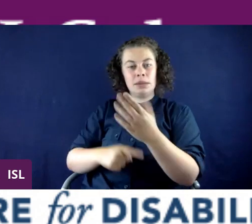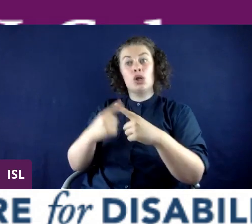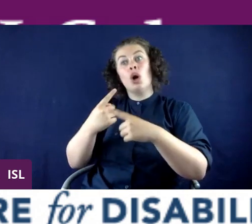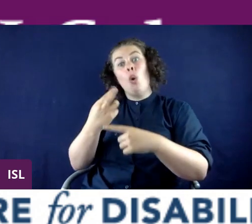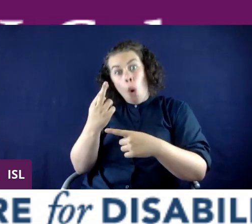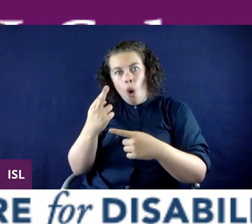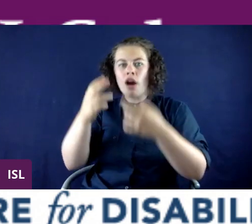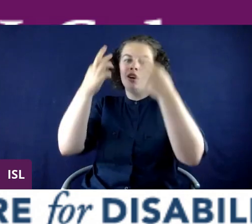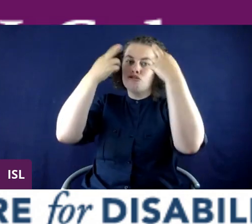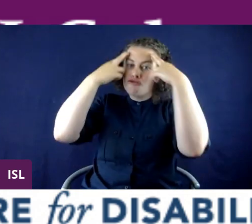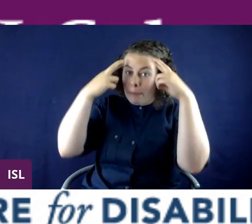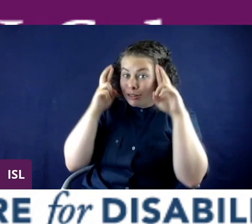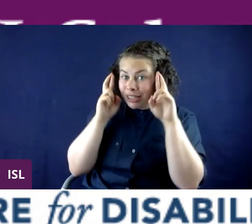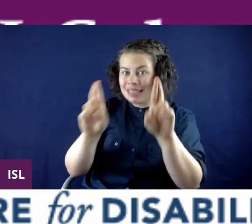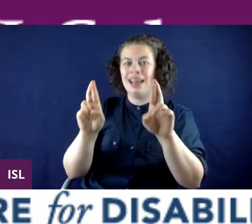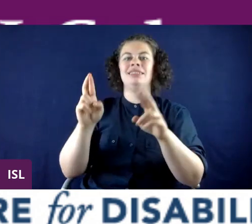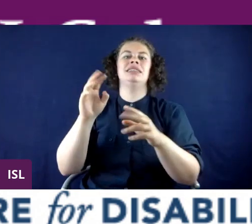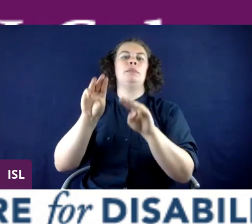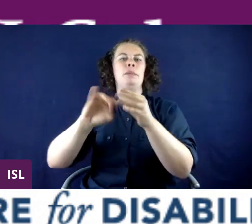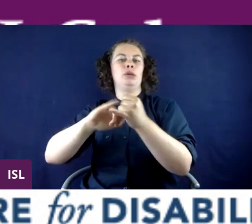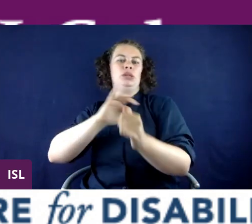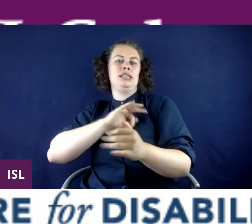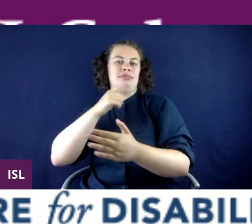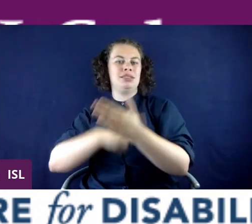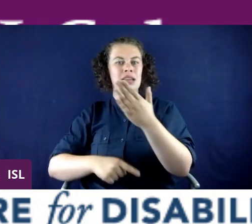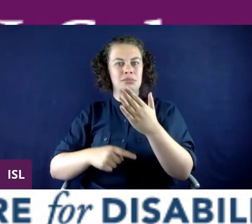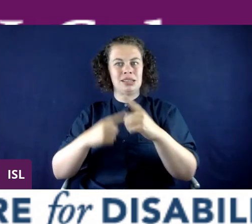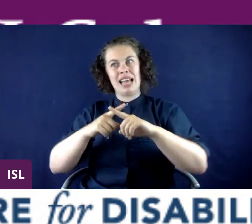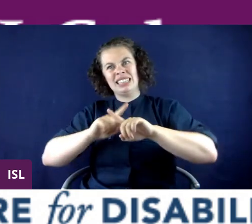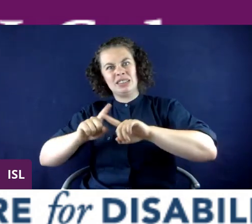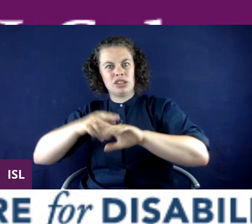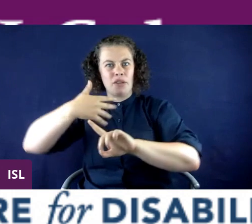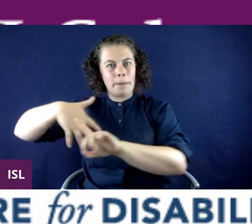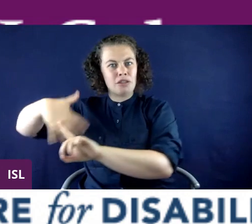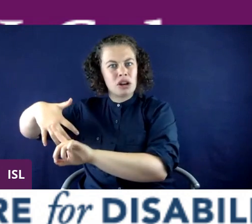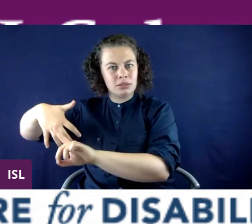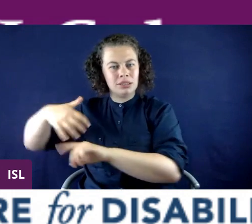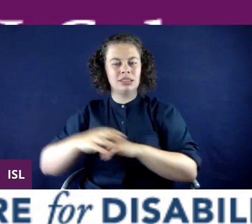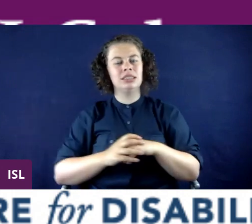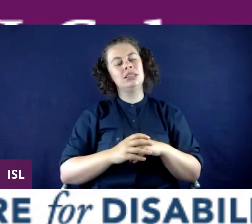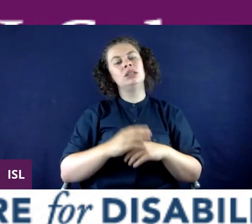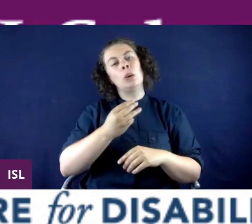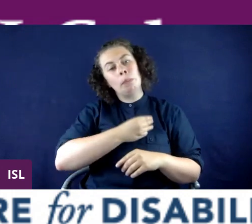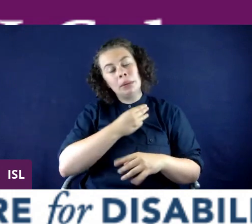So some overall steps that our long-term and encouraging advocacy and awareness, but also,